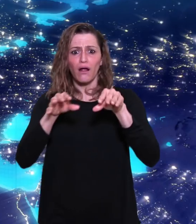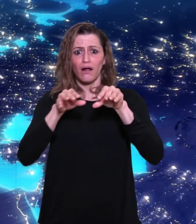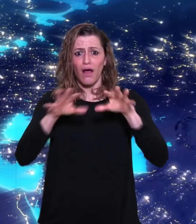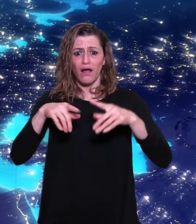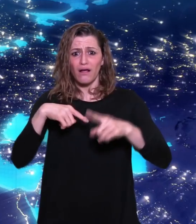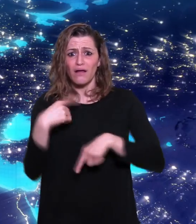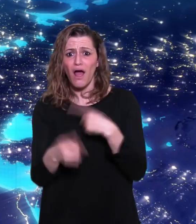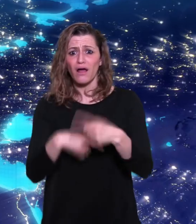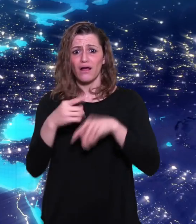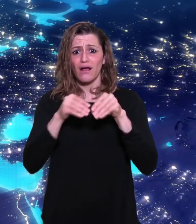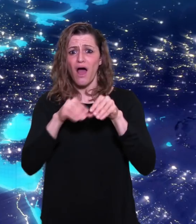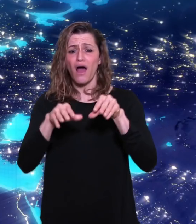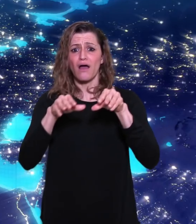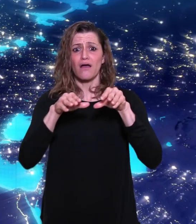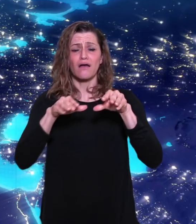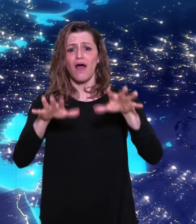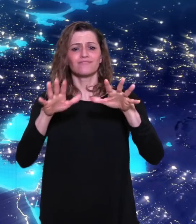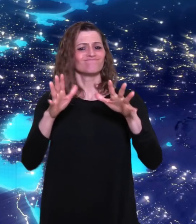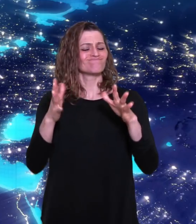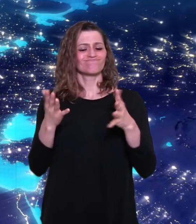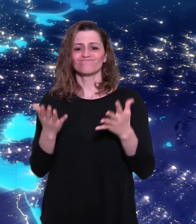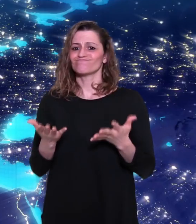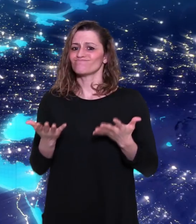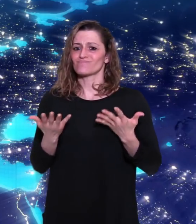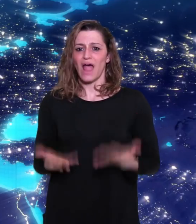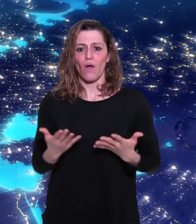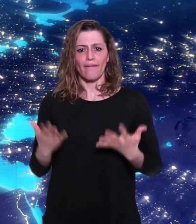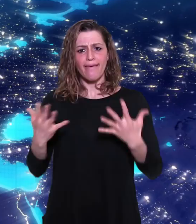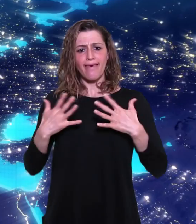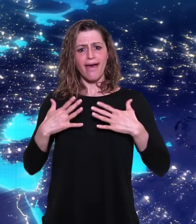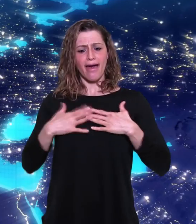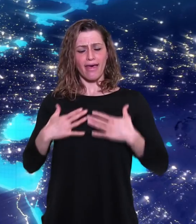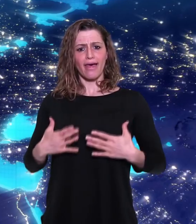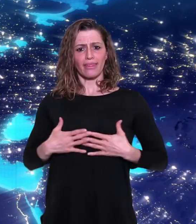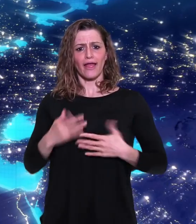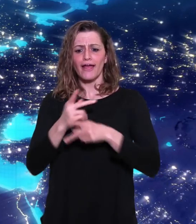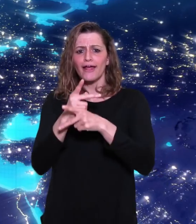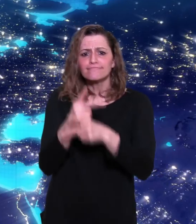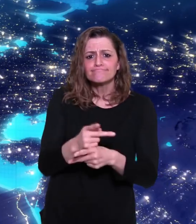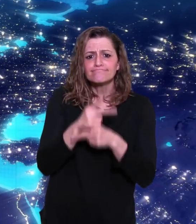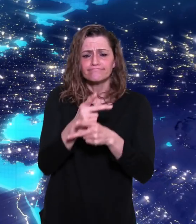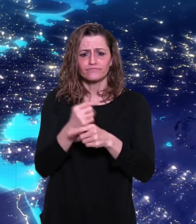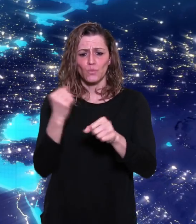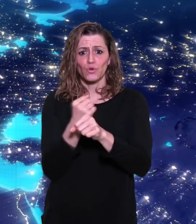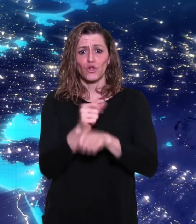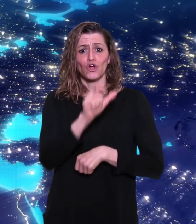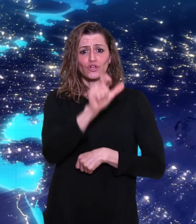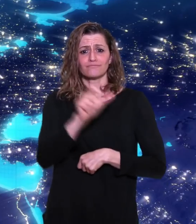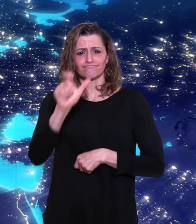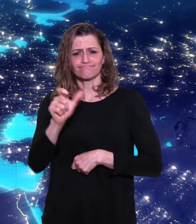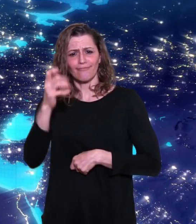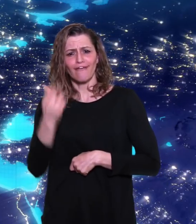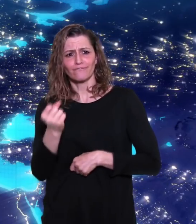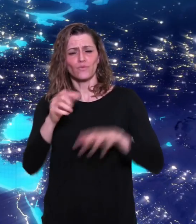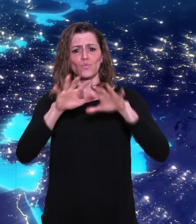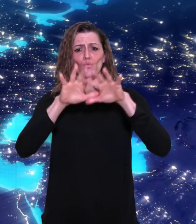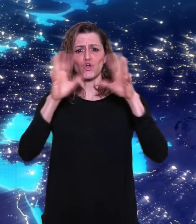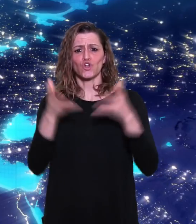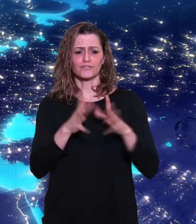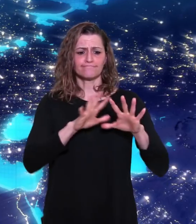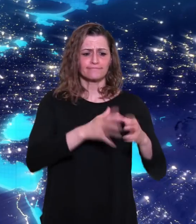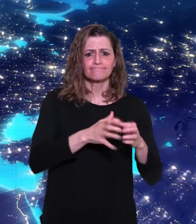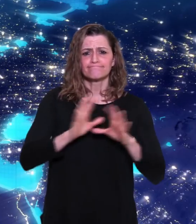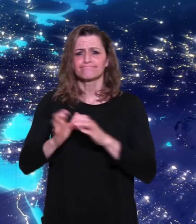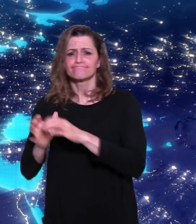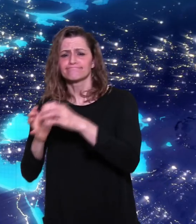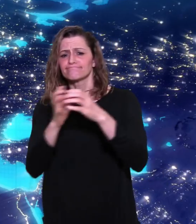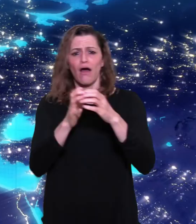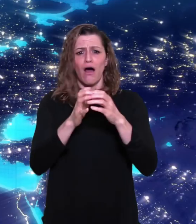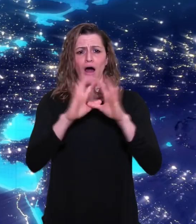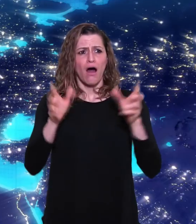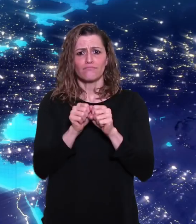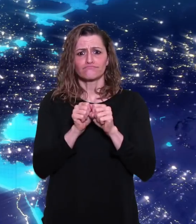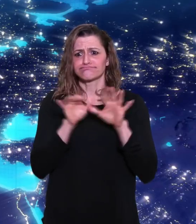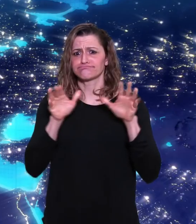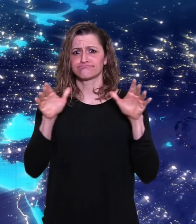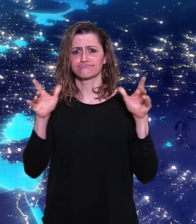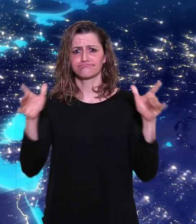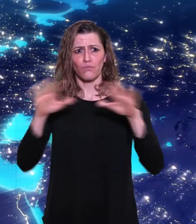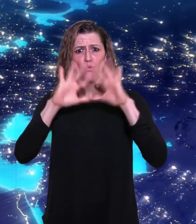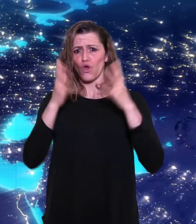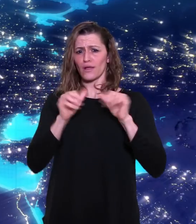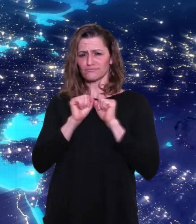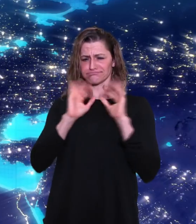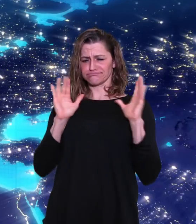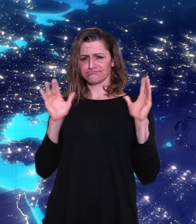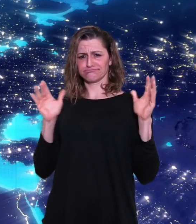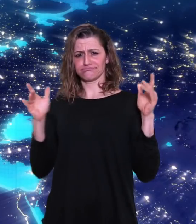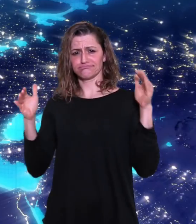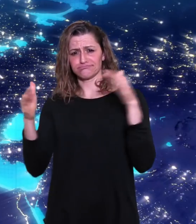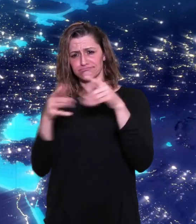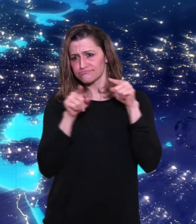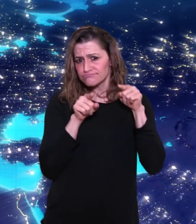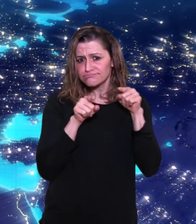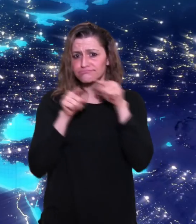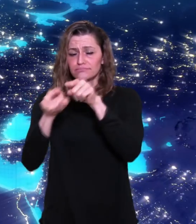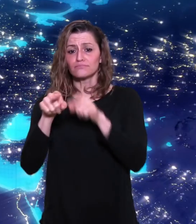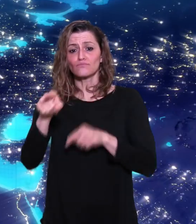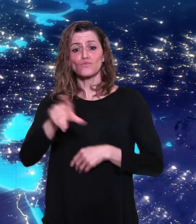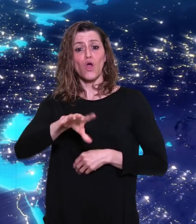are teams of international health care workers who are